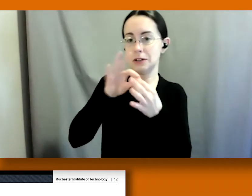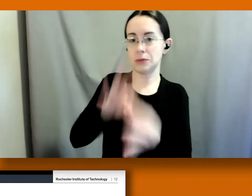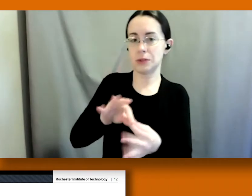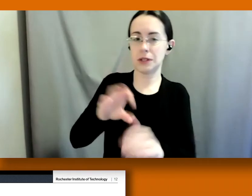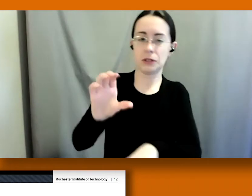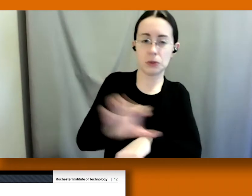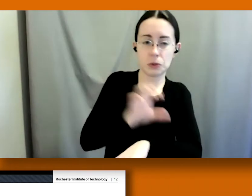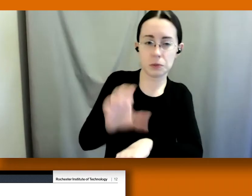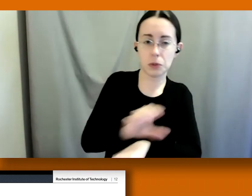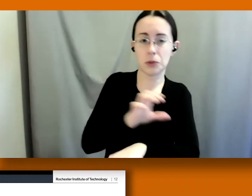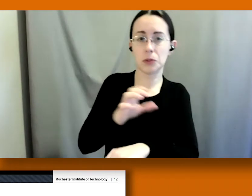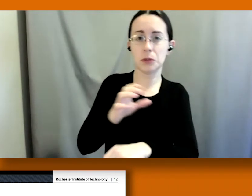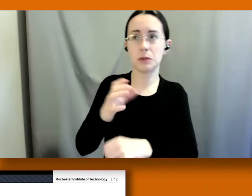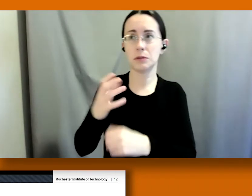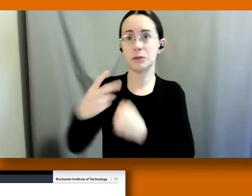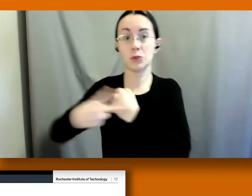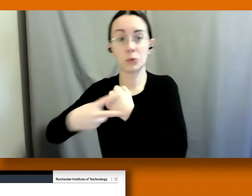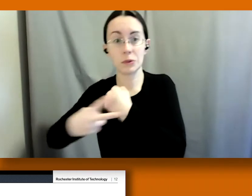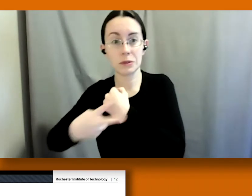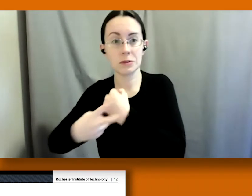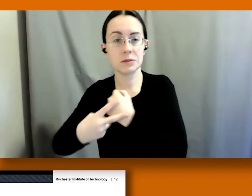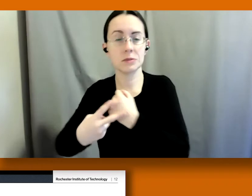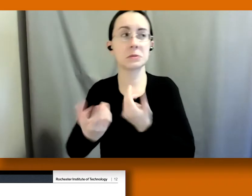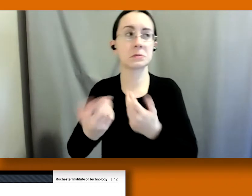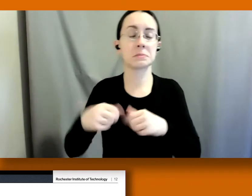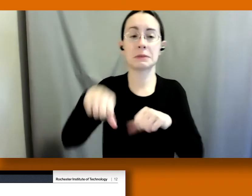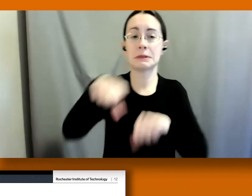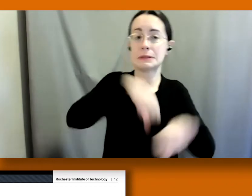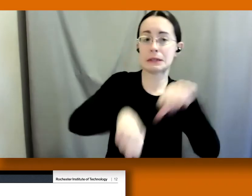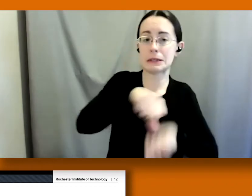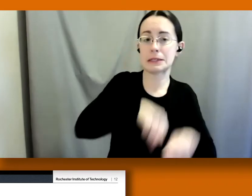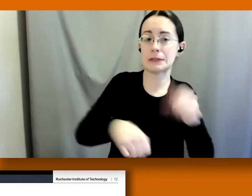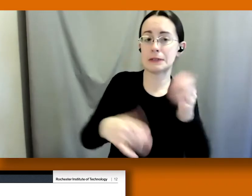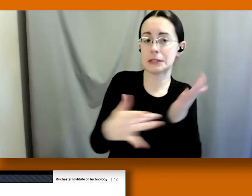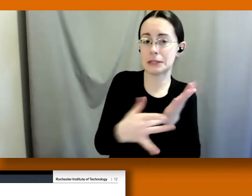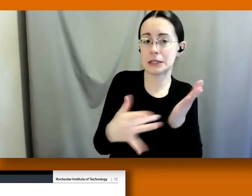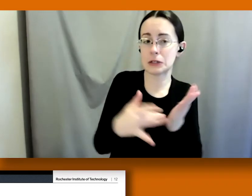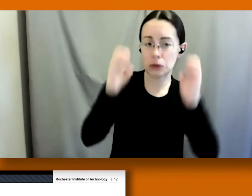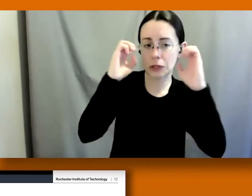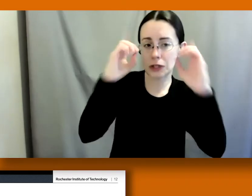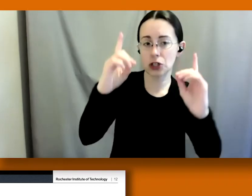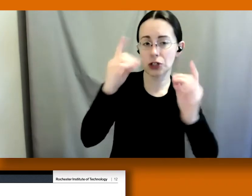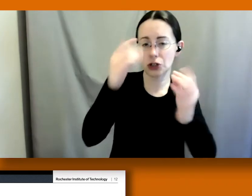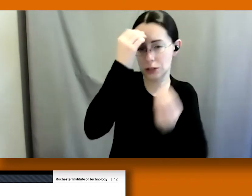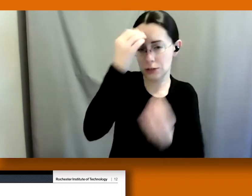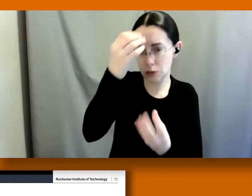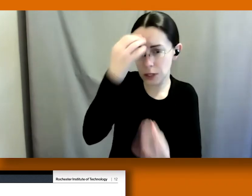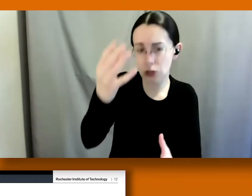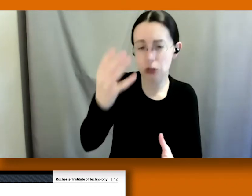or scientific, technical, educational information. Um...